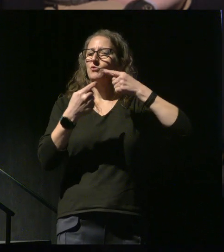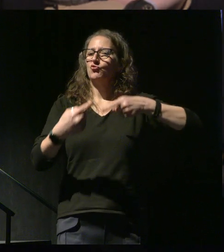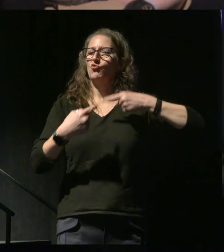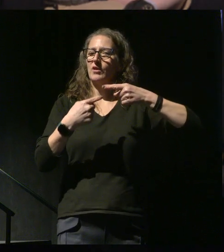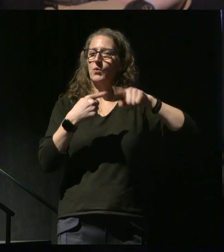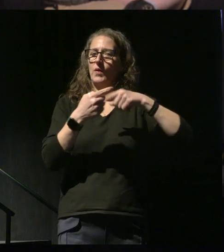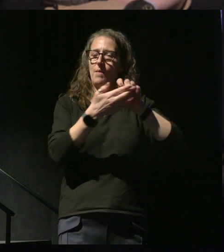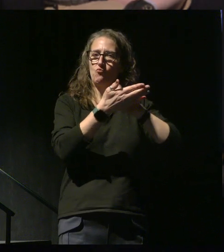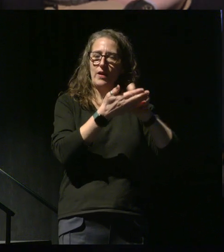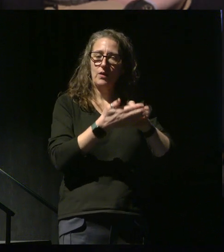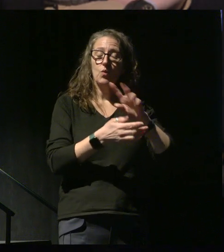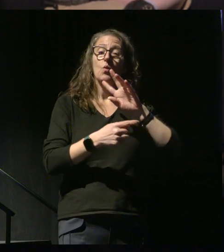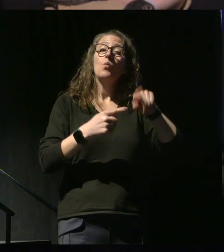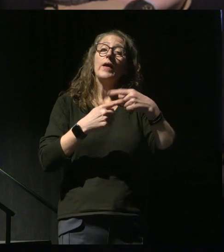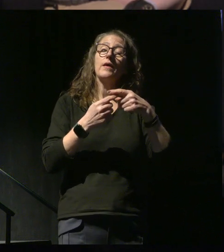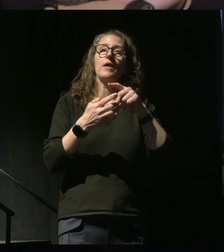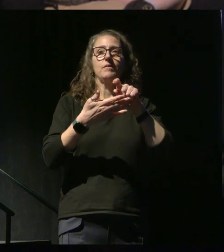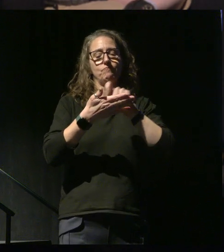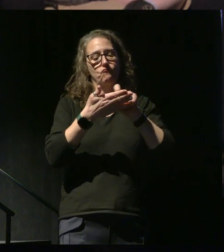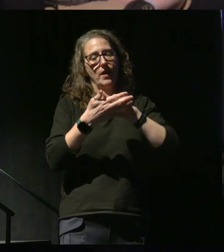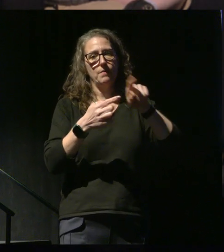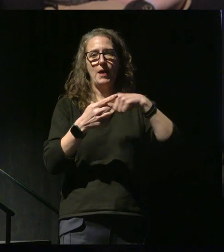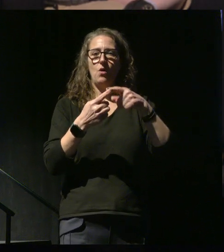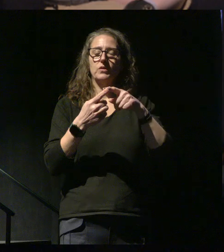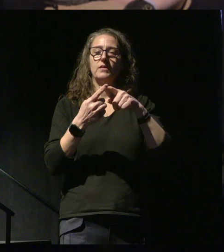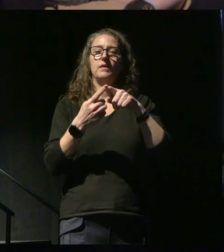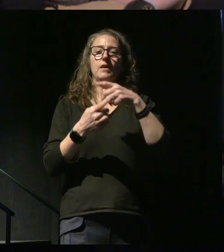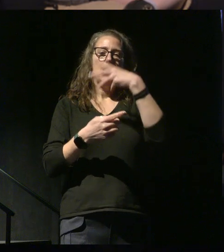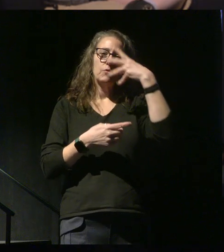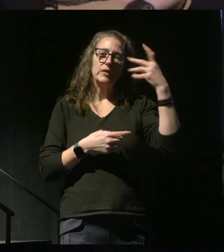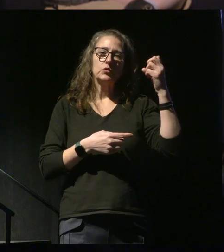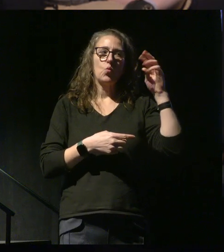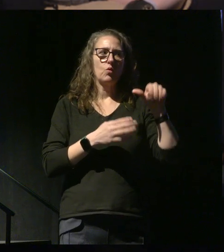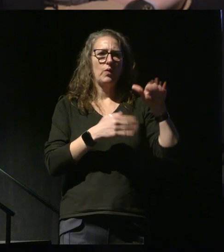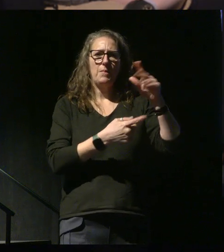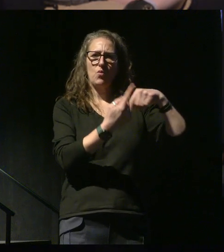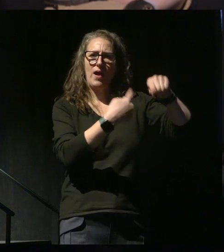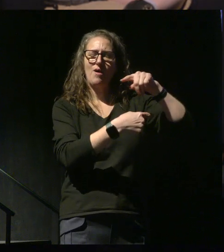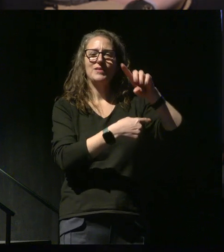the child of immigrants, or having grown up with domestic violence and abuse, or thinking about